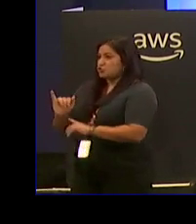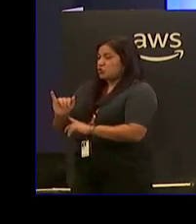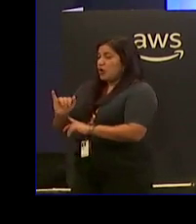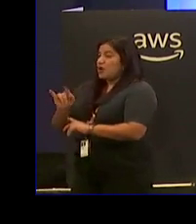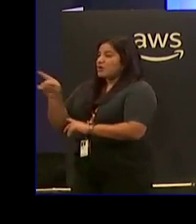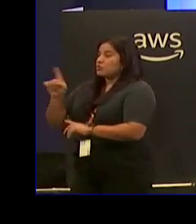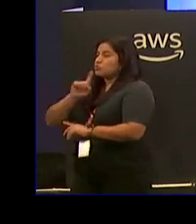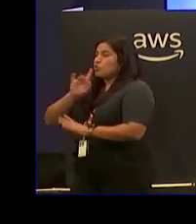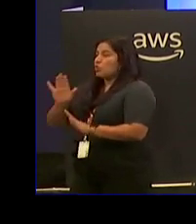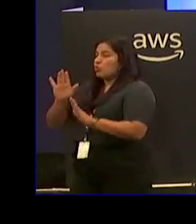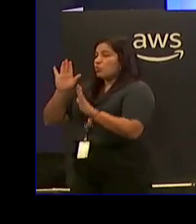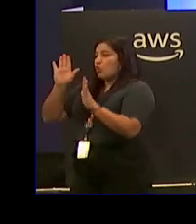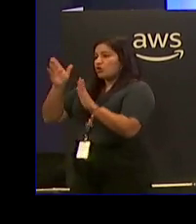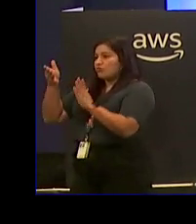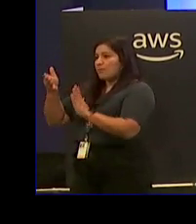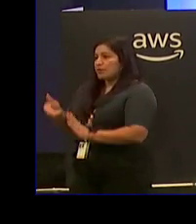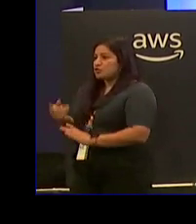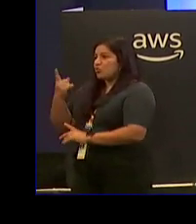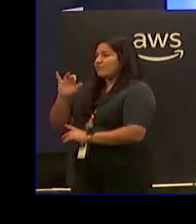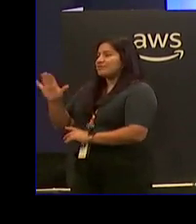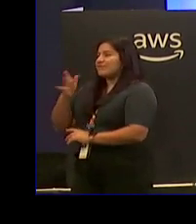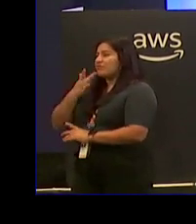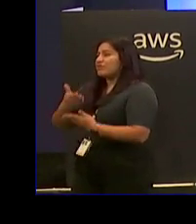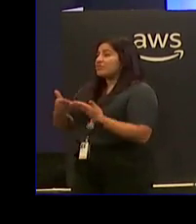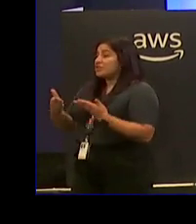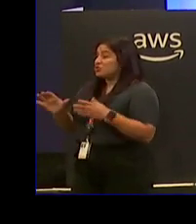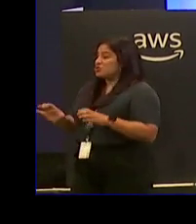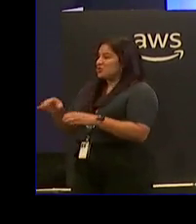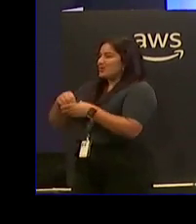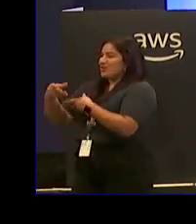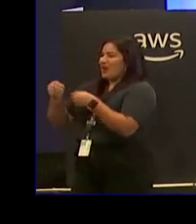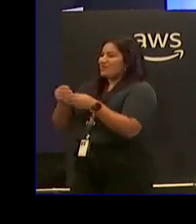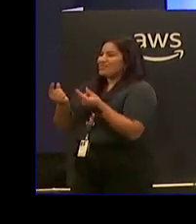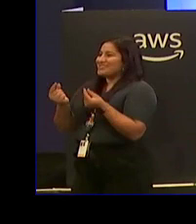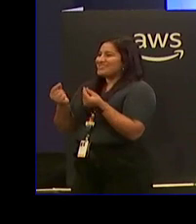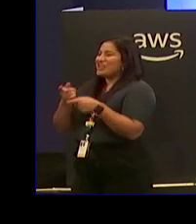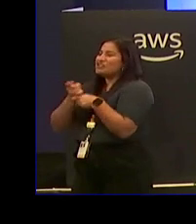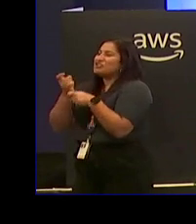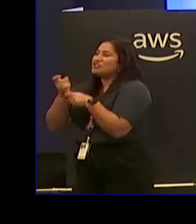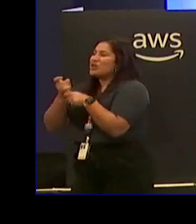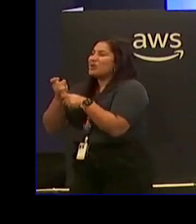and one of his favorite things to do while we were in the office was to joke at my expense.